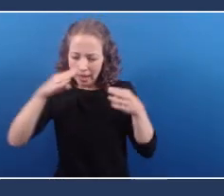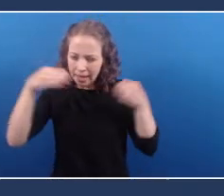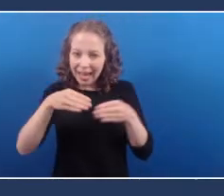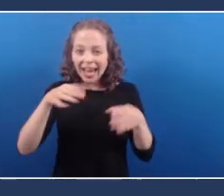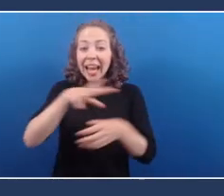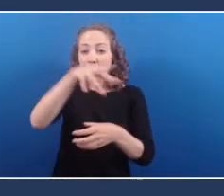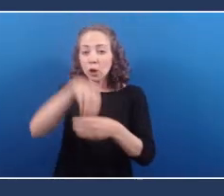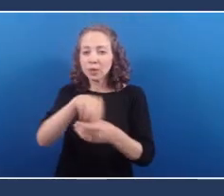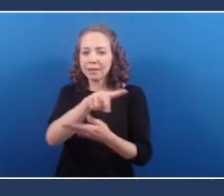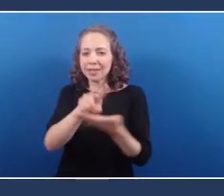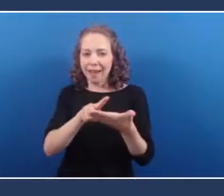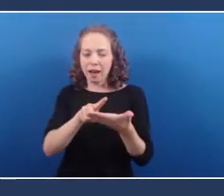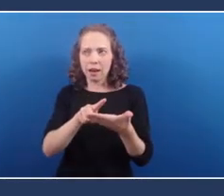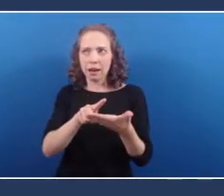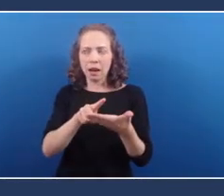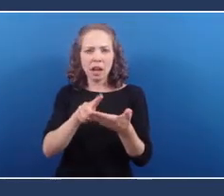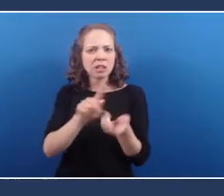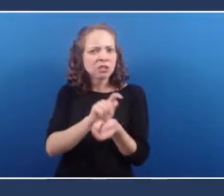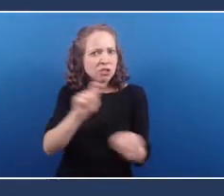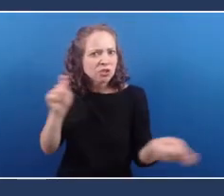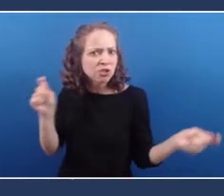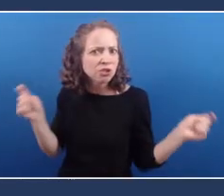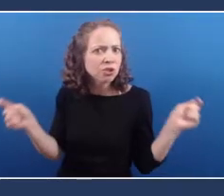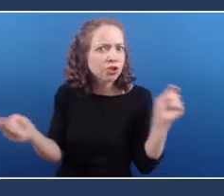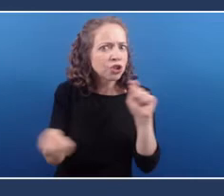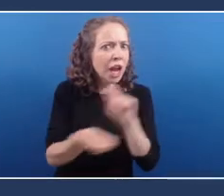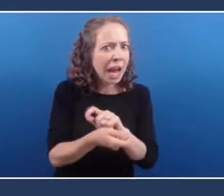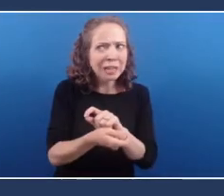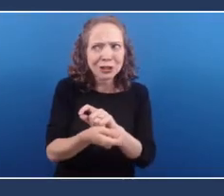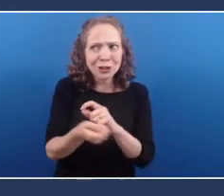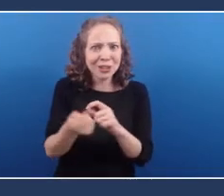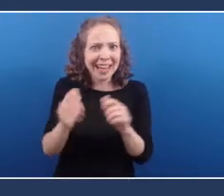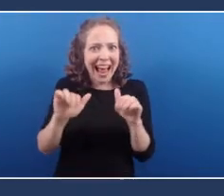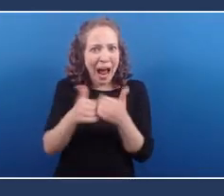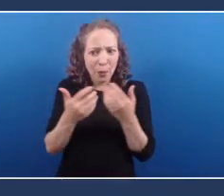we had done something forever, which is putting devices in boxes.